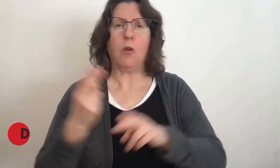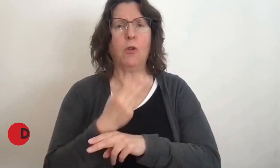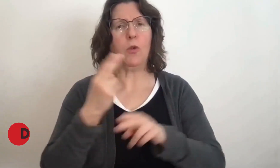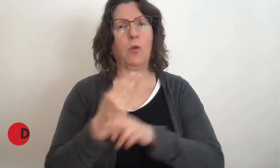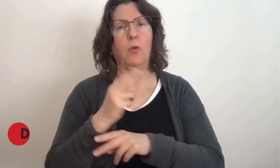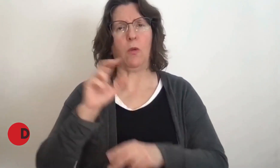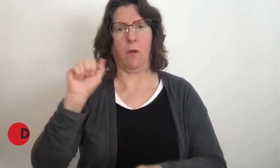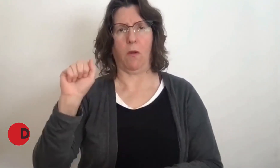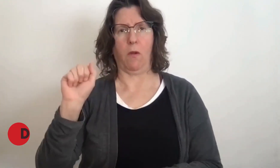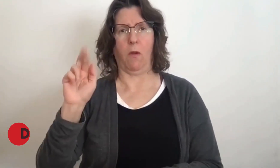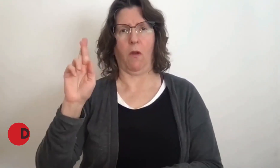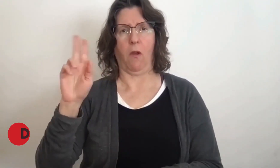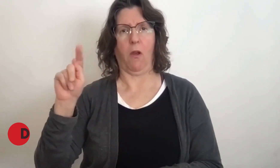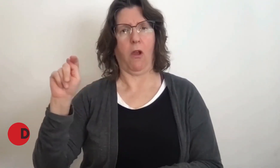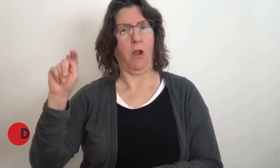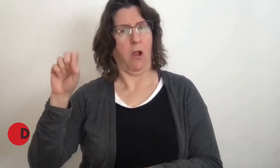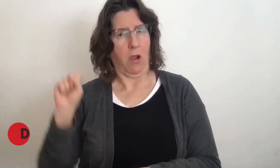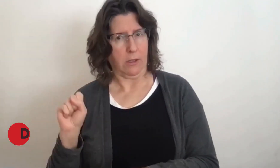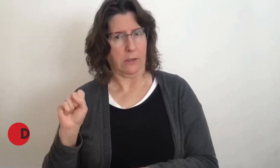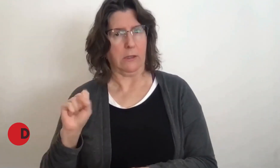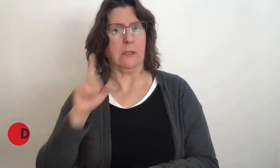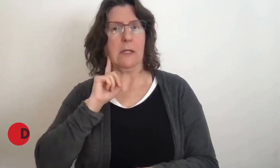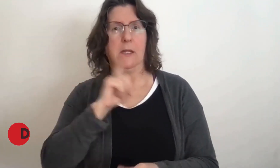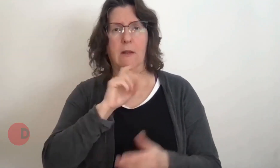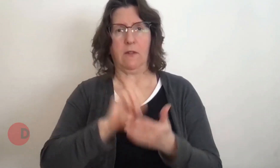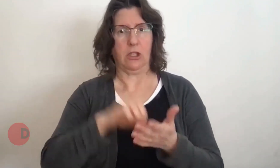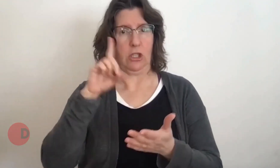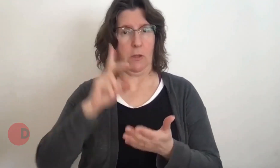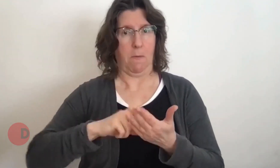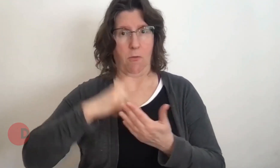across western Canada.